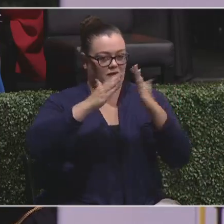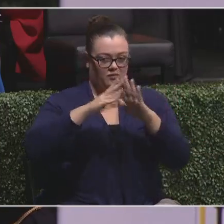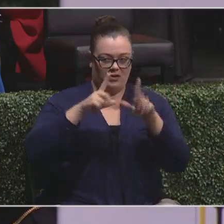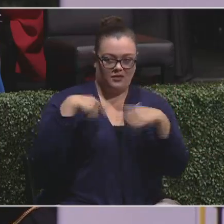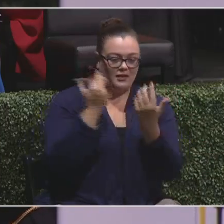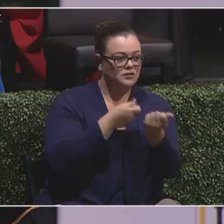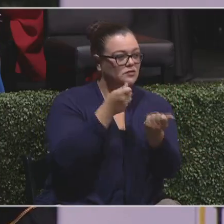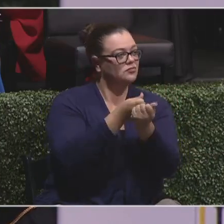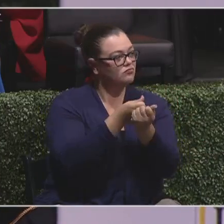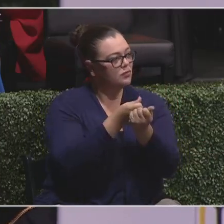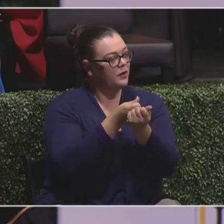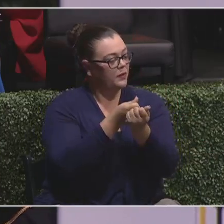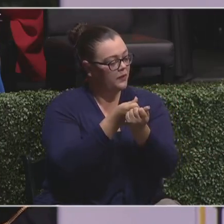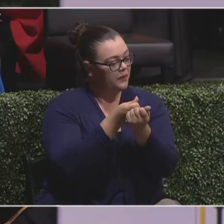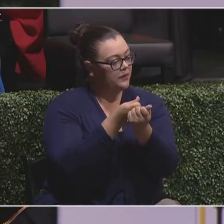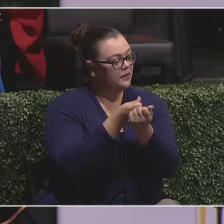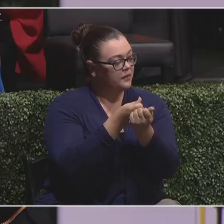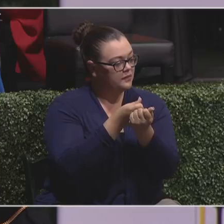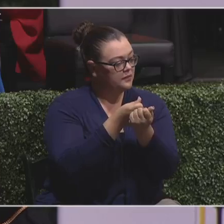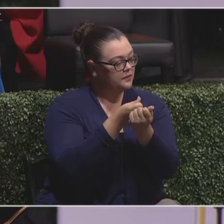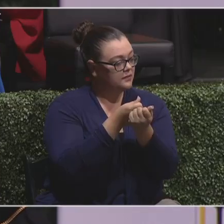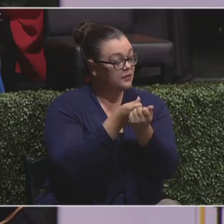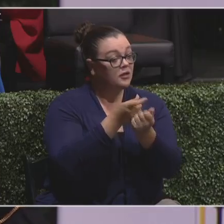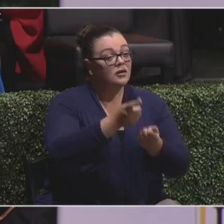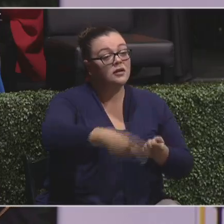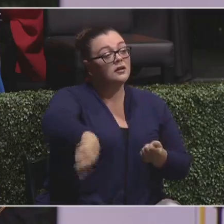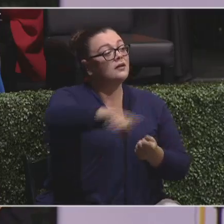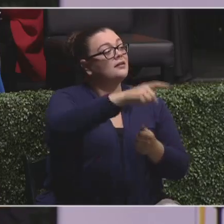TAUGHT AND MENTORED YOU AND HELPED YOU BECOME THE A CCOMPLISHED GRADUATE YOU ARE TODAY.